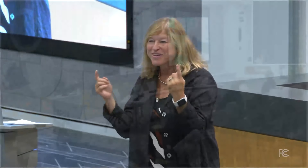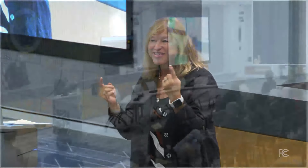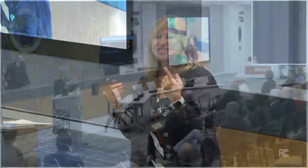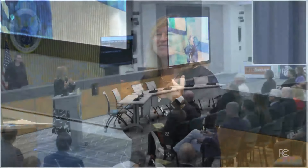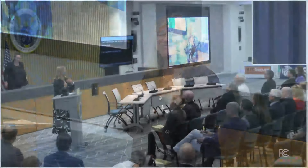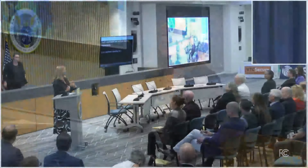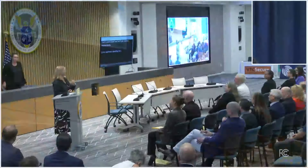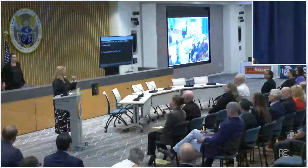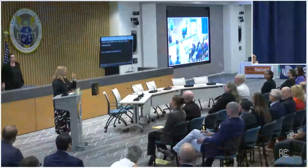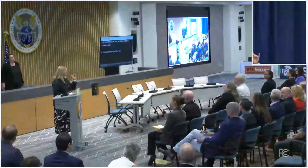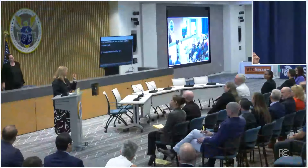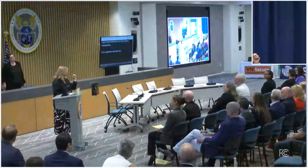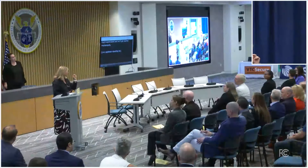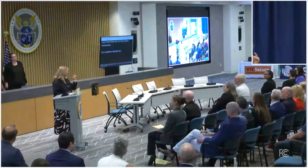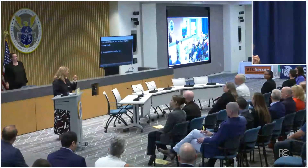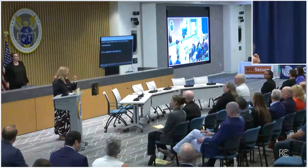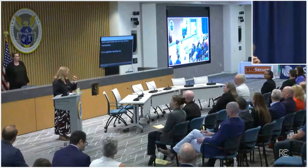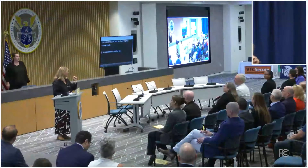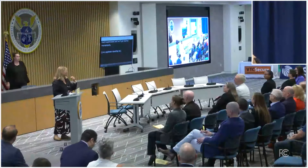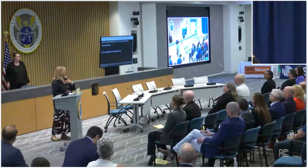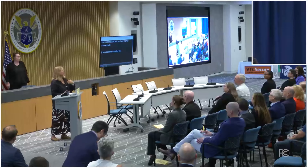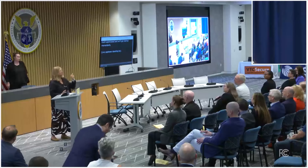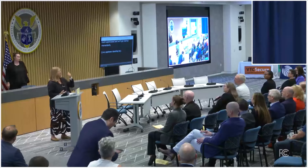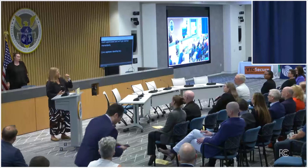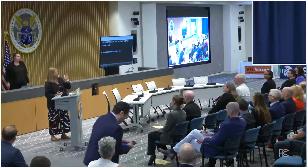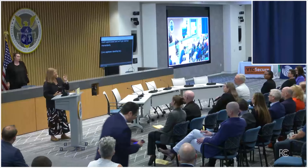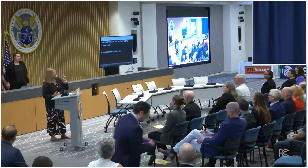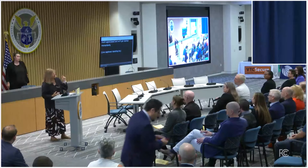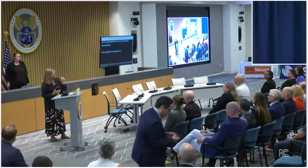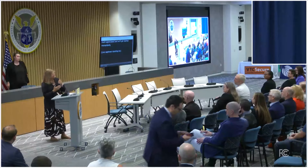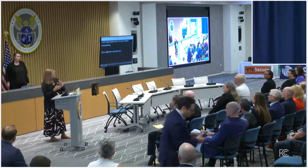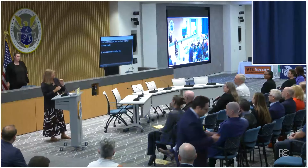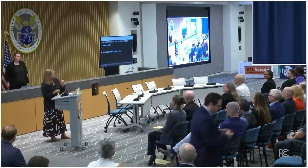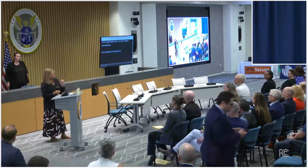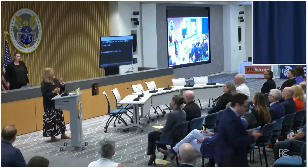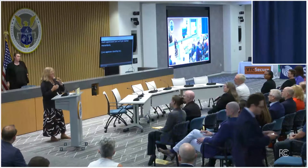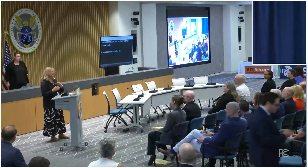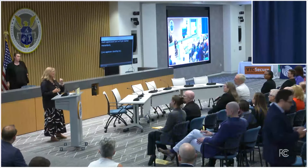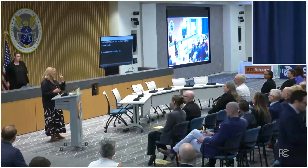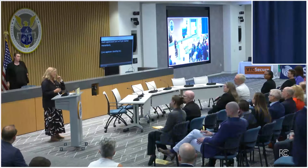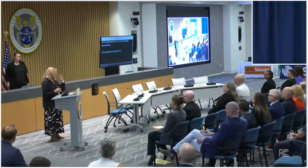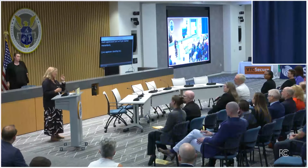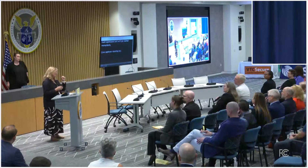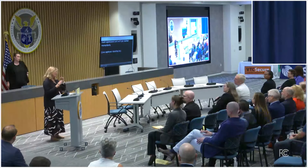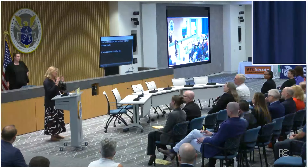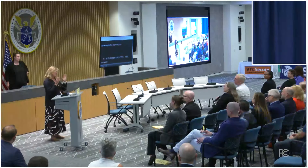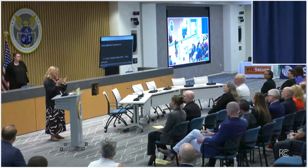SUZY ROSEN SINGLETON: